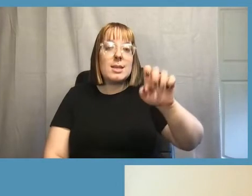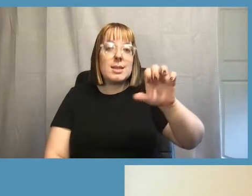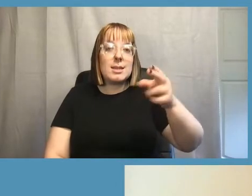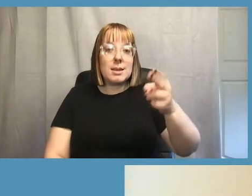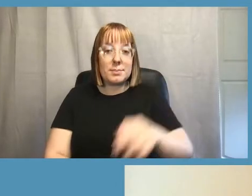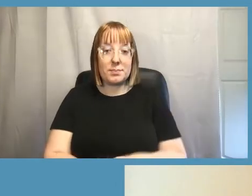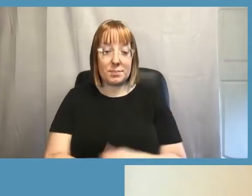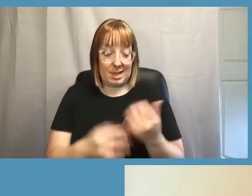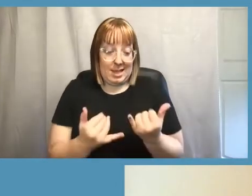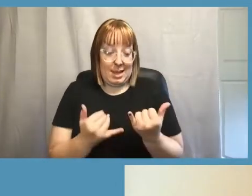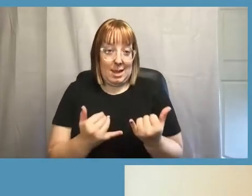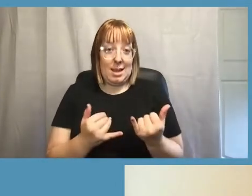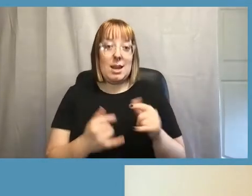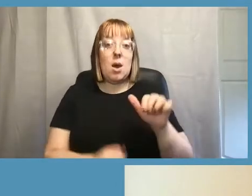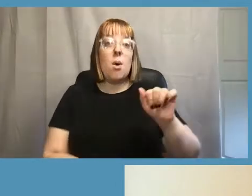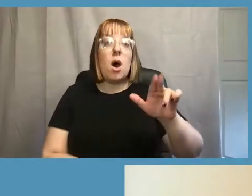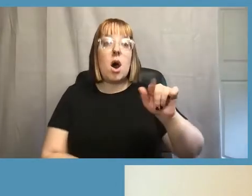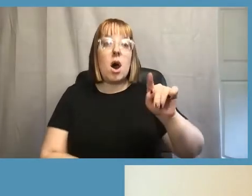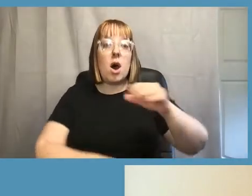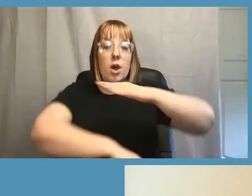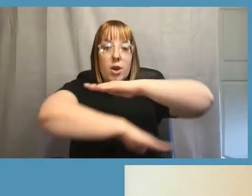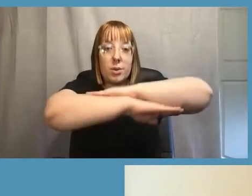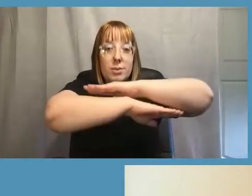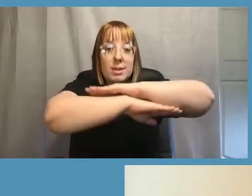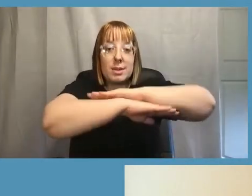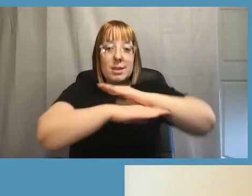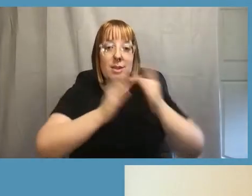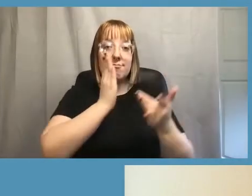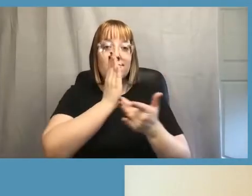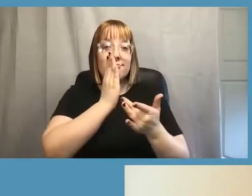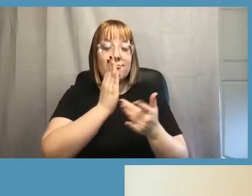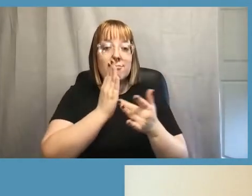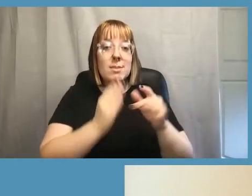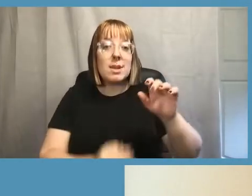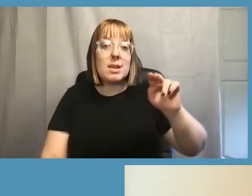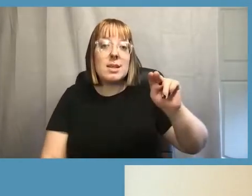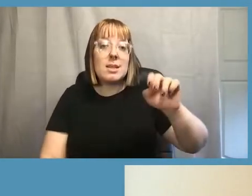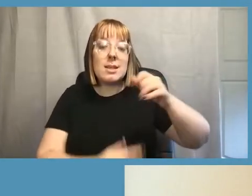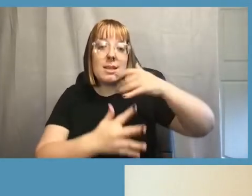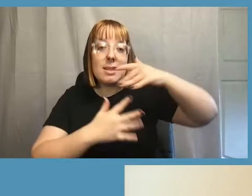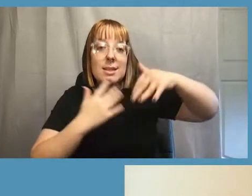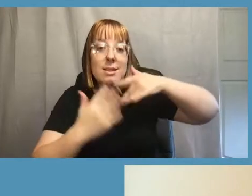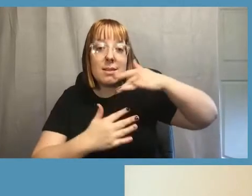technology center's outside network she is the assistant director of the leslie steen learning